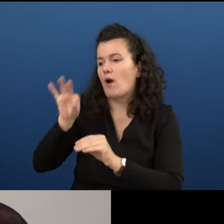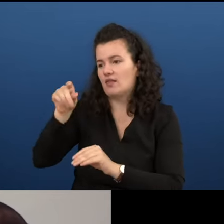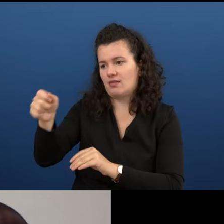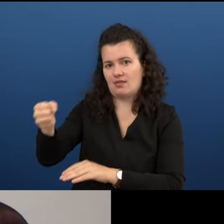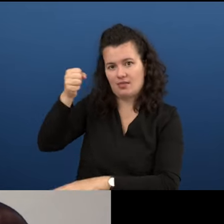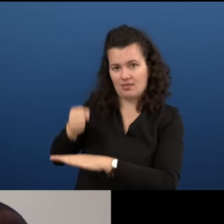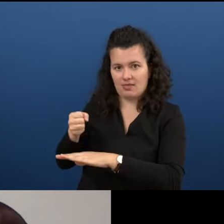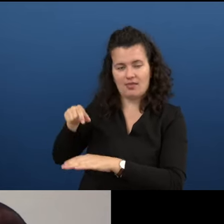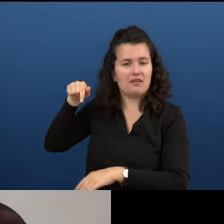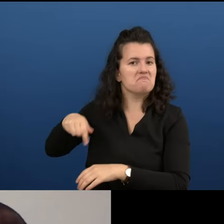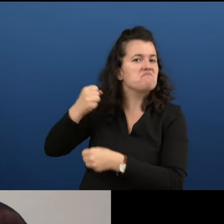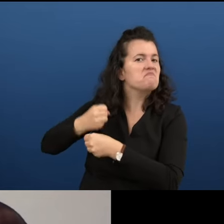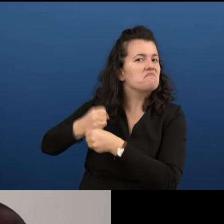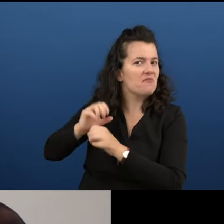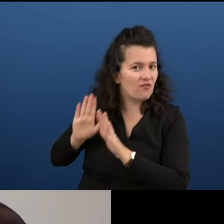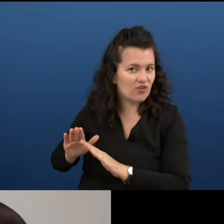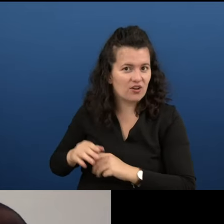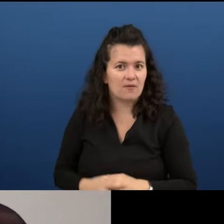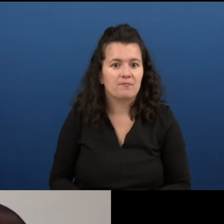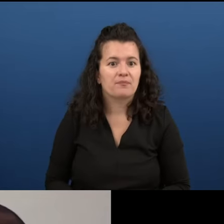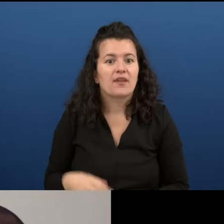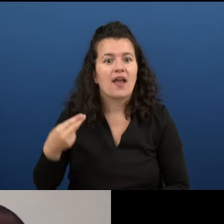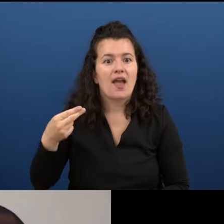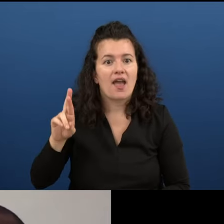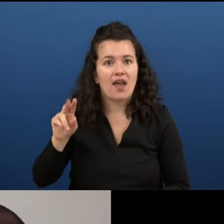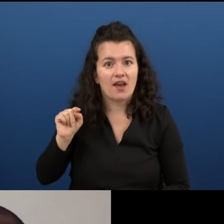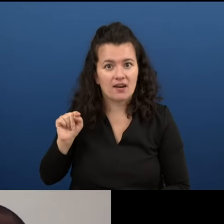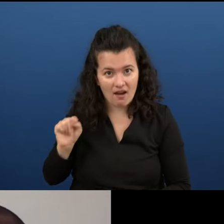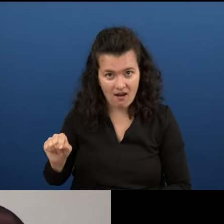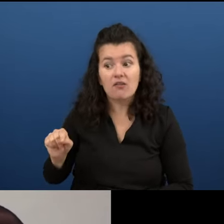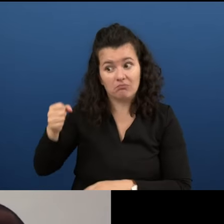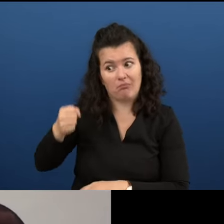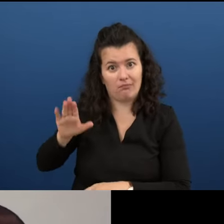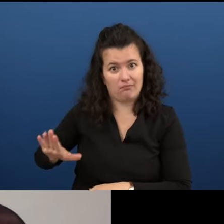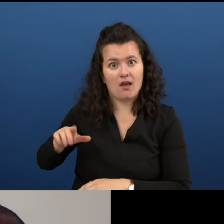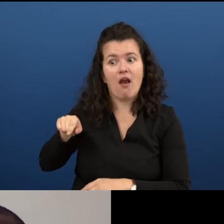who is communicating and because it was then that I need to share my experience to tell